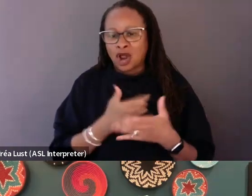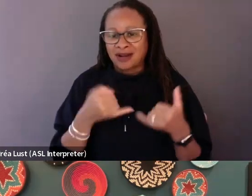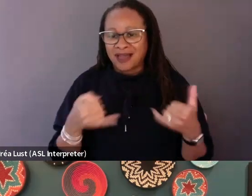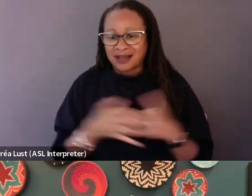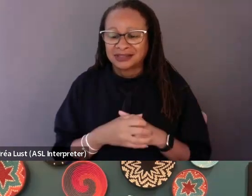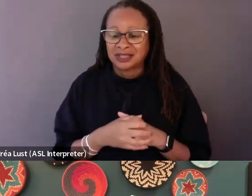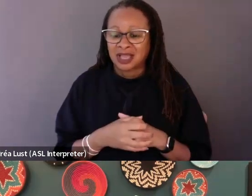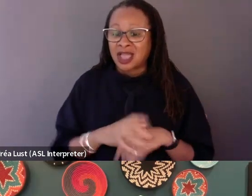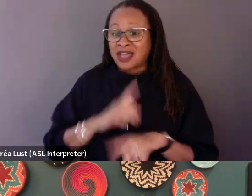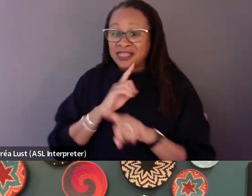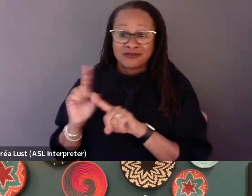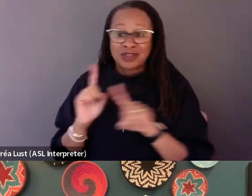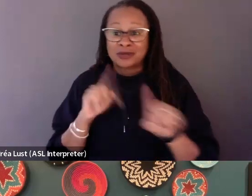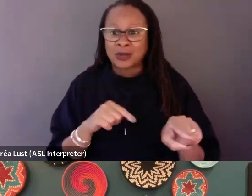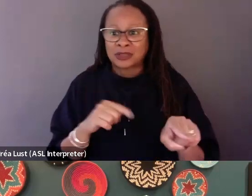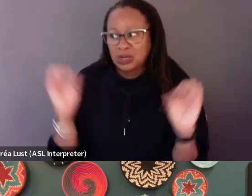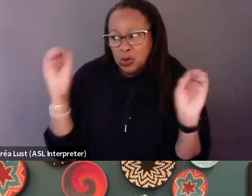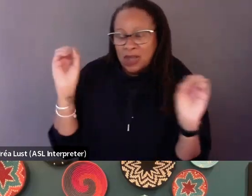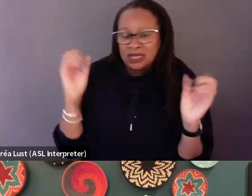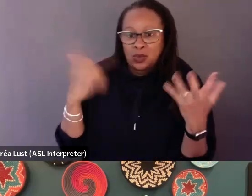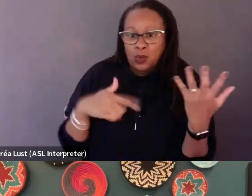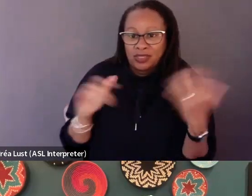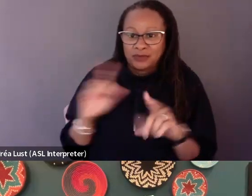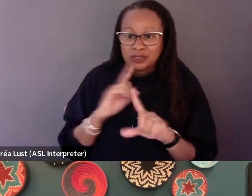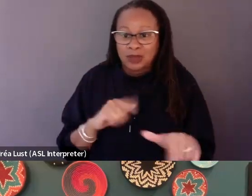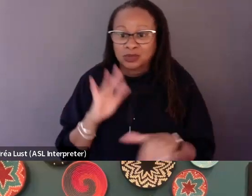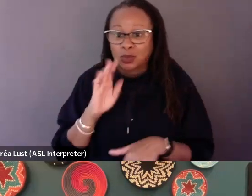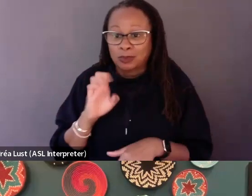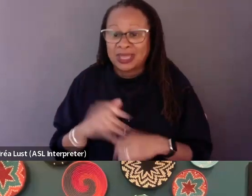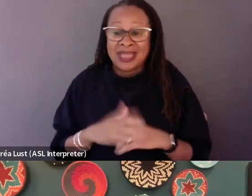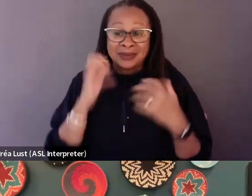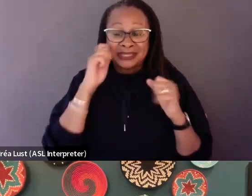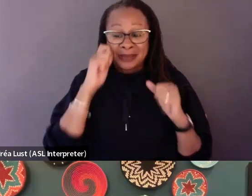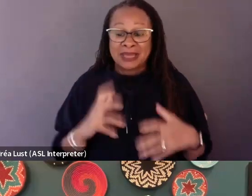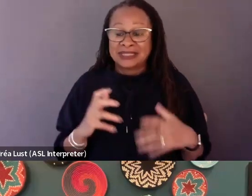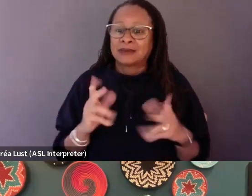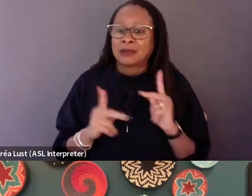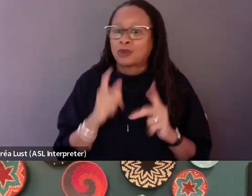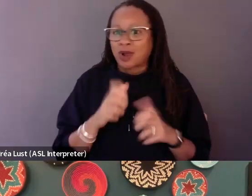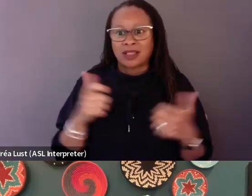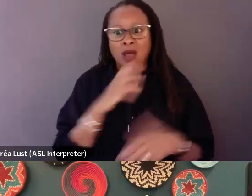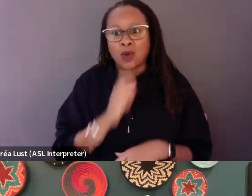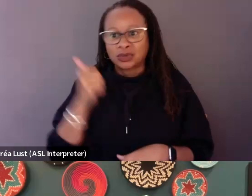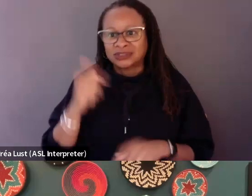We didn't know what the response would be going in. And it was amazing because you had people who were much older from a completely different life,